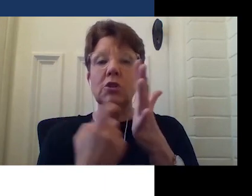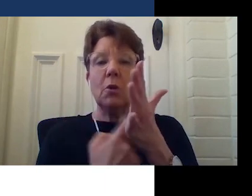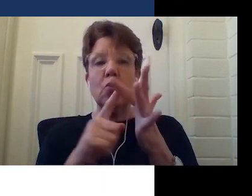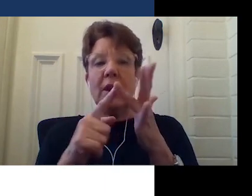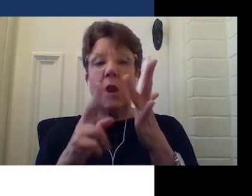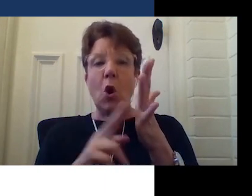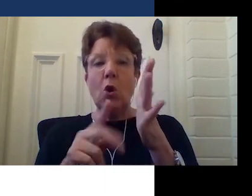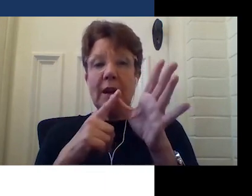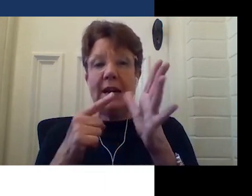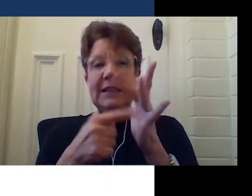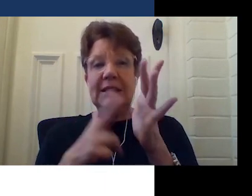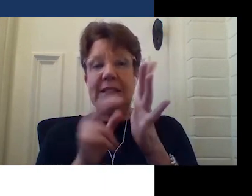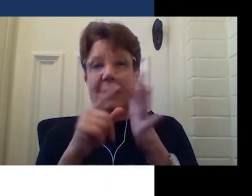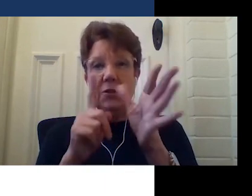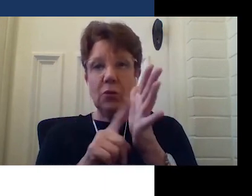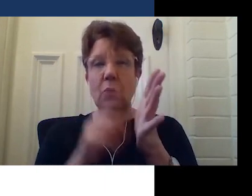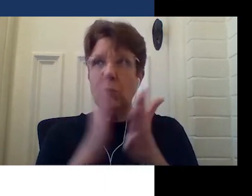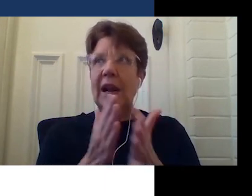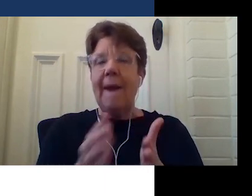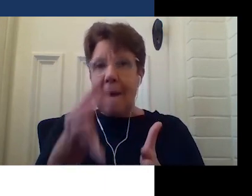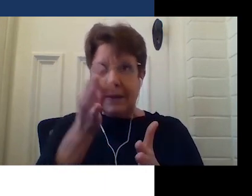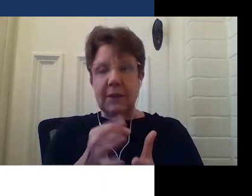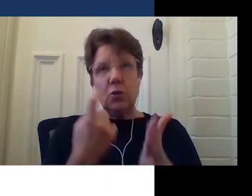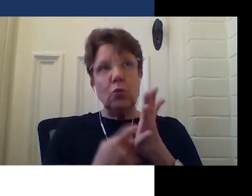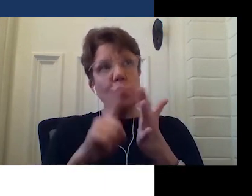to rethink inclusive practices online and what this really looks